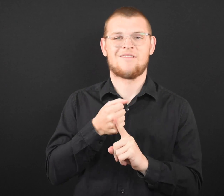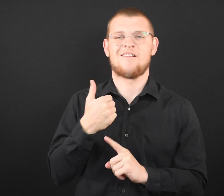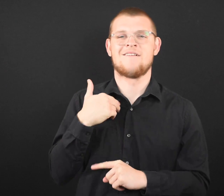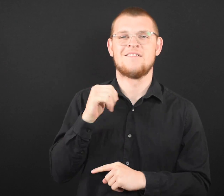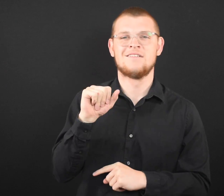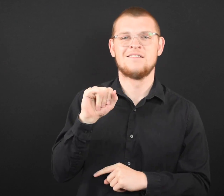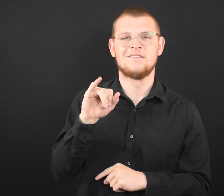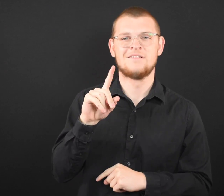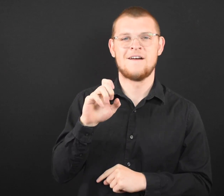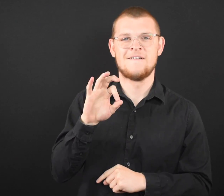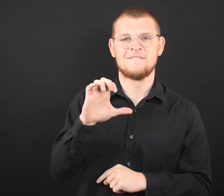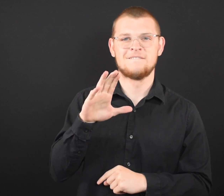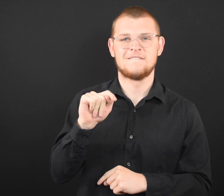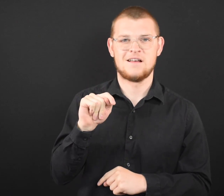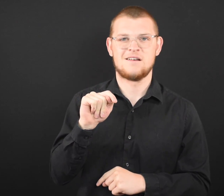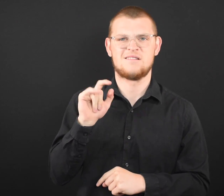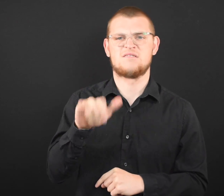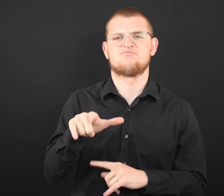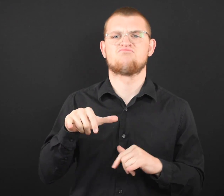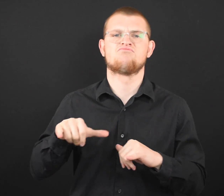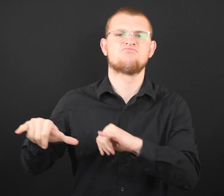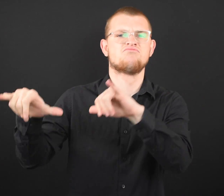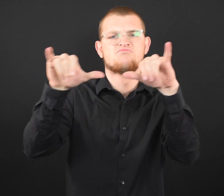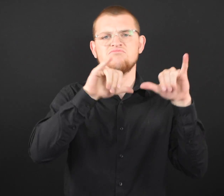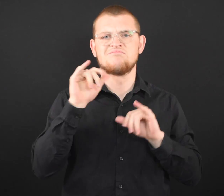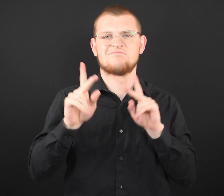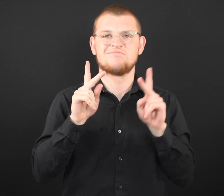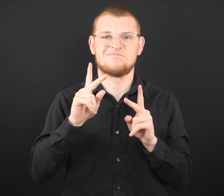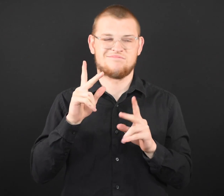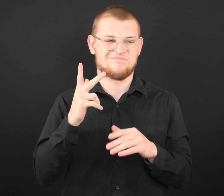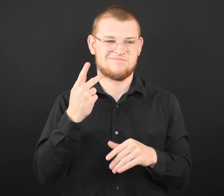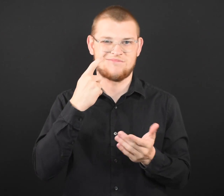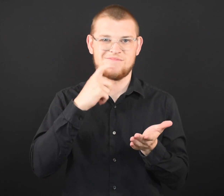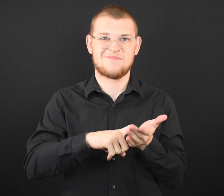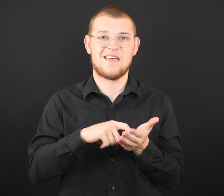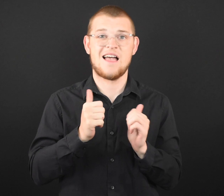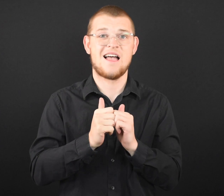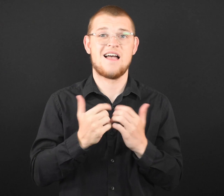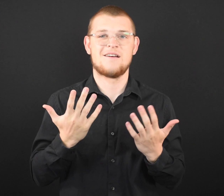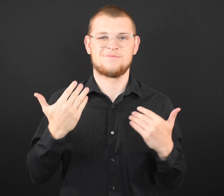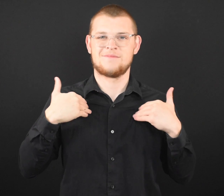that your body is building protection. After getting the COVID-19 vaccine,